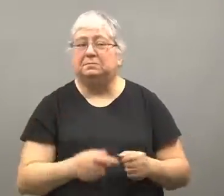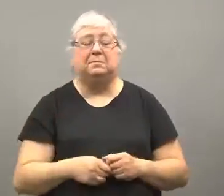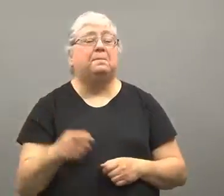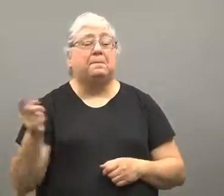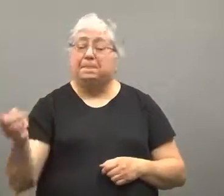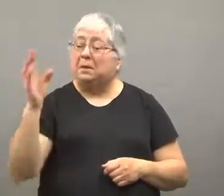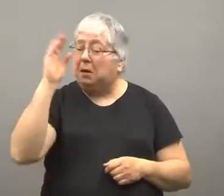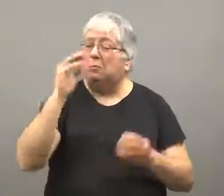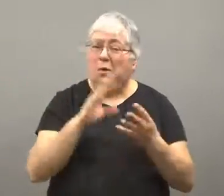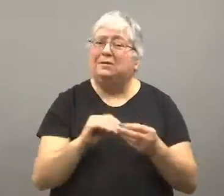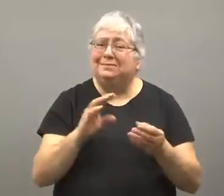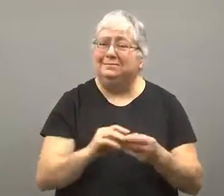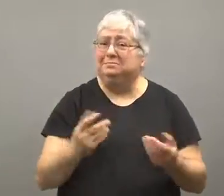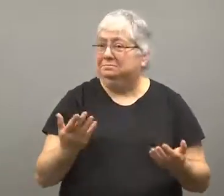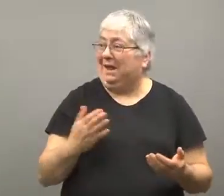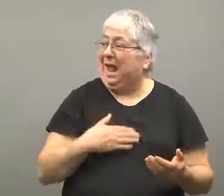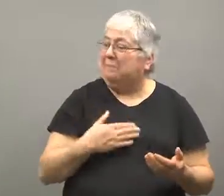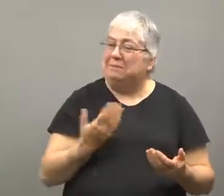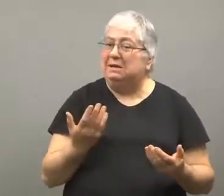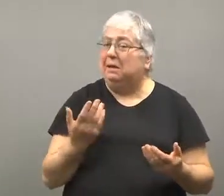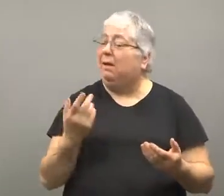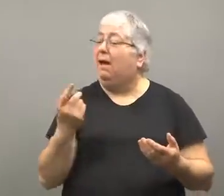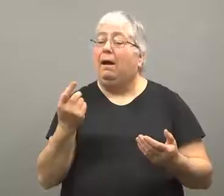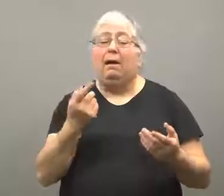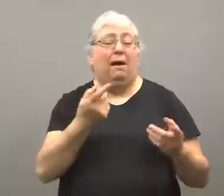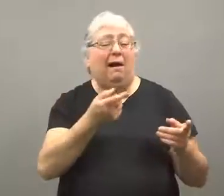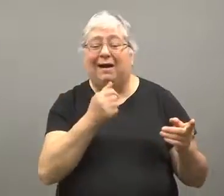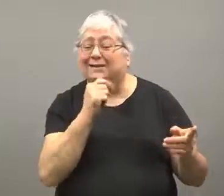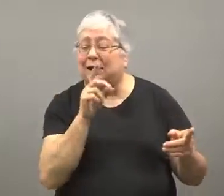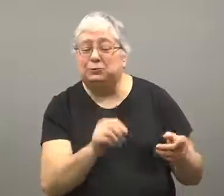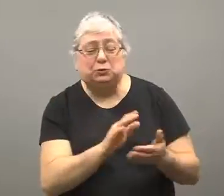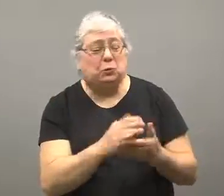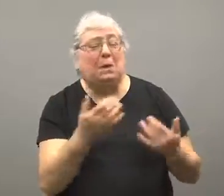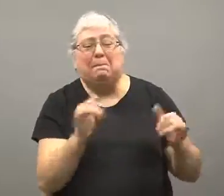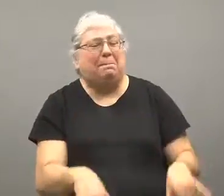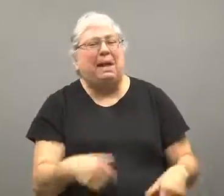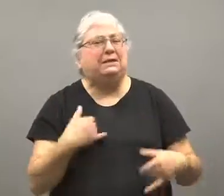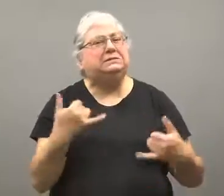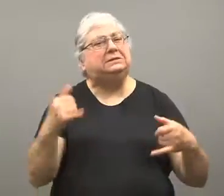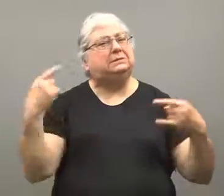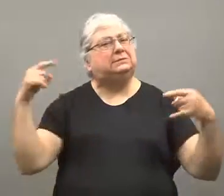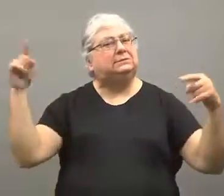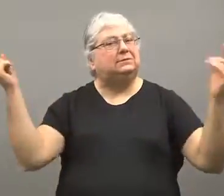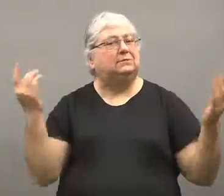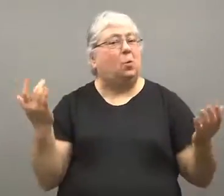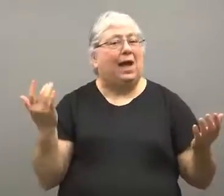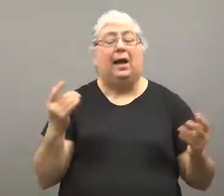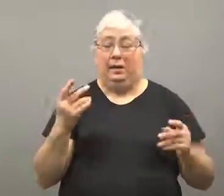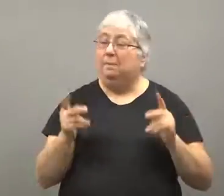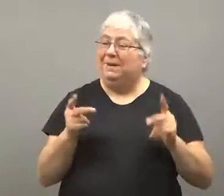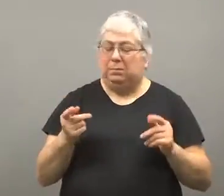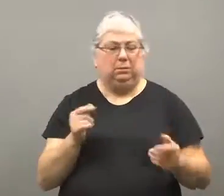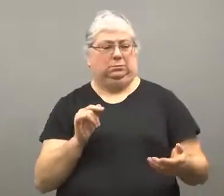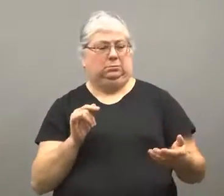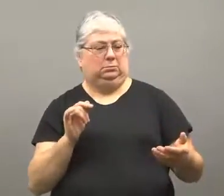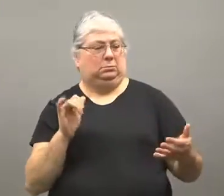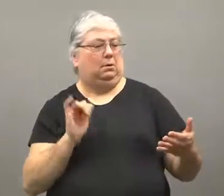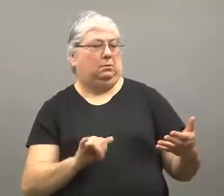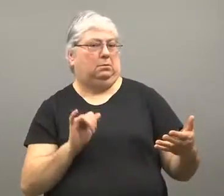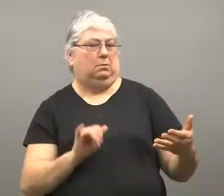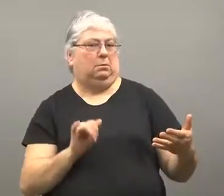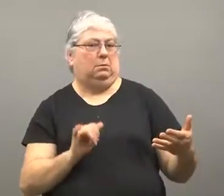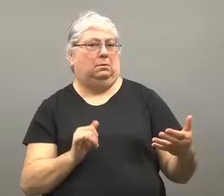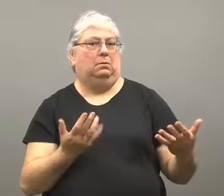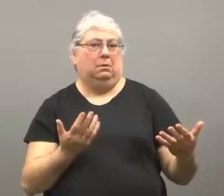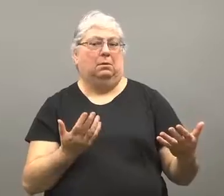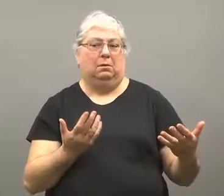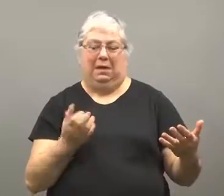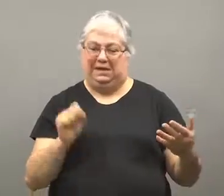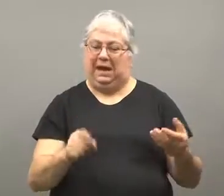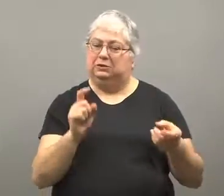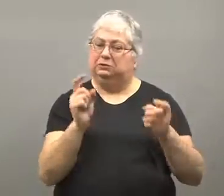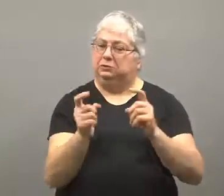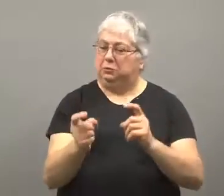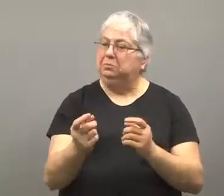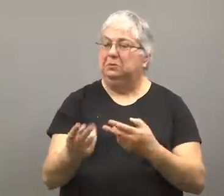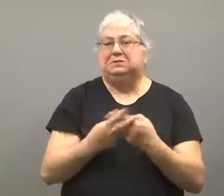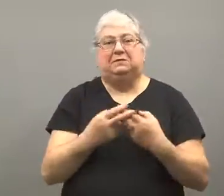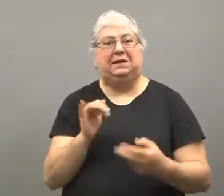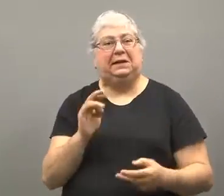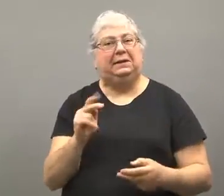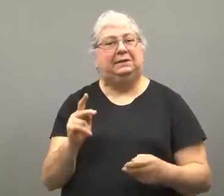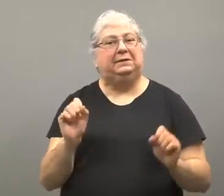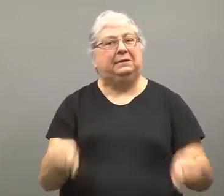He said even though the school didn't change things, he was still successful.